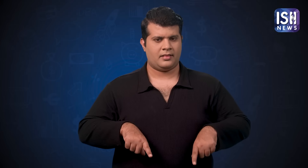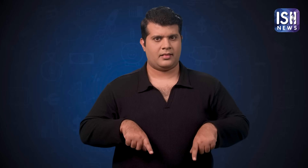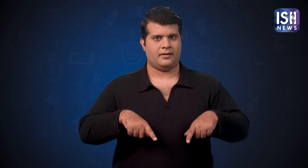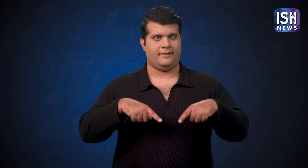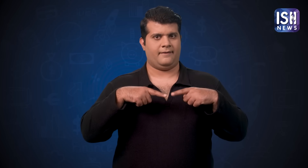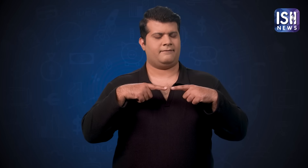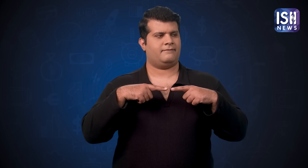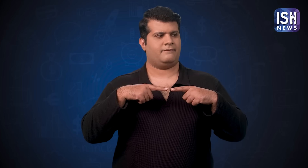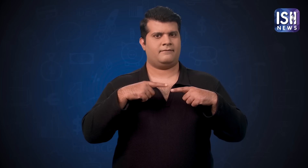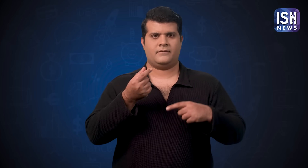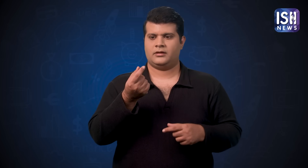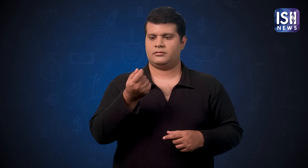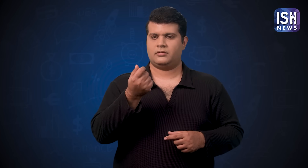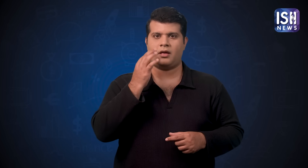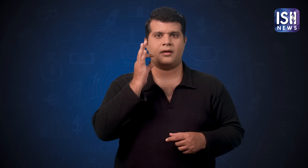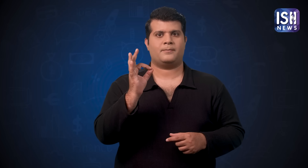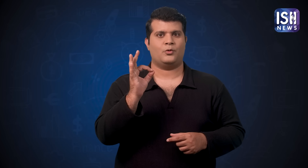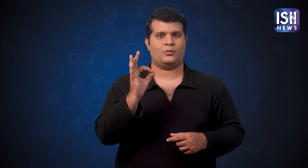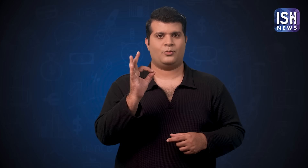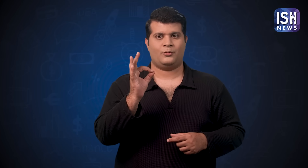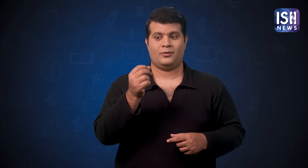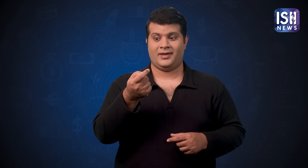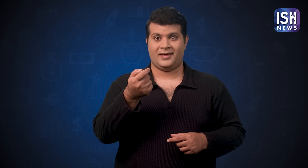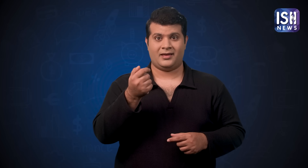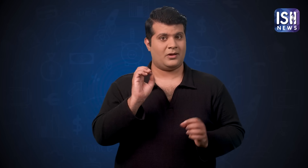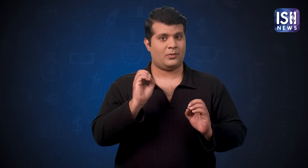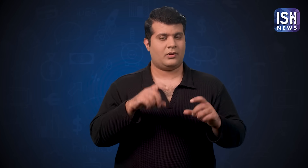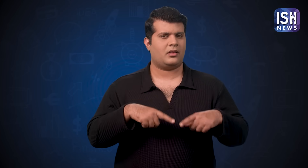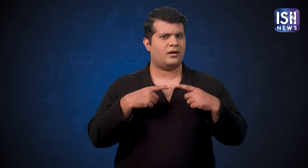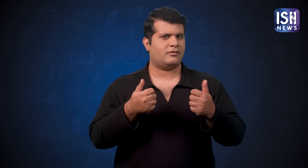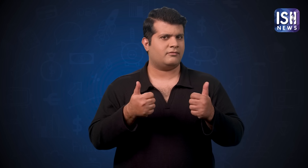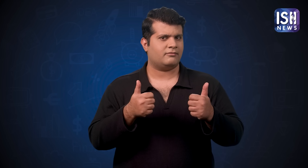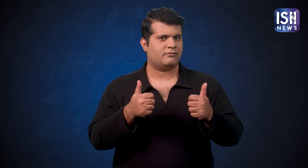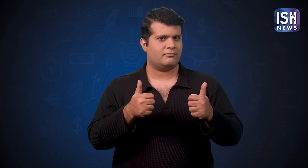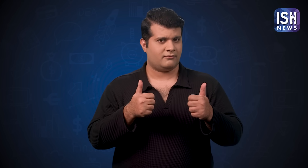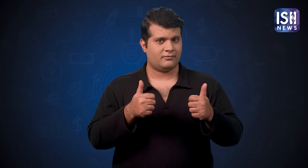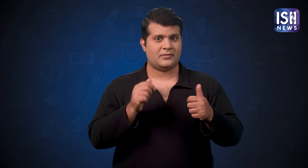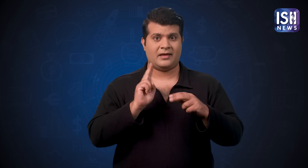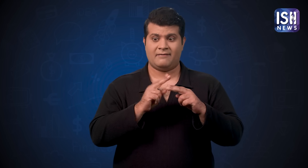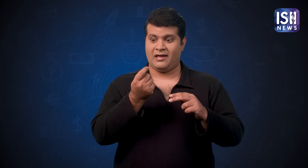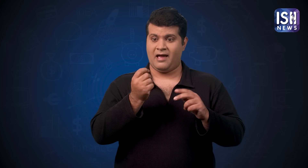In all our lives, money plays a very important role. Without money, it's hard to live well.